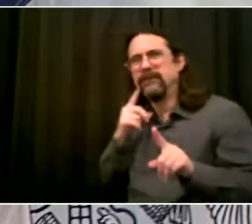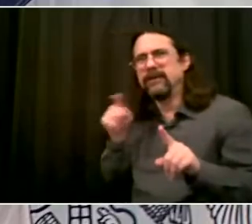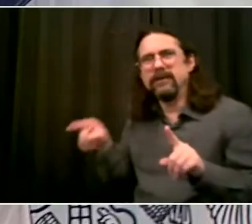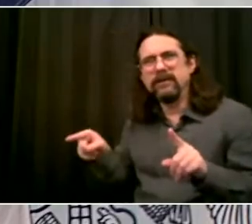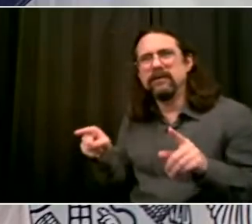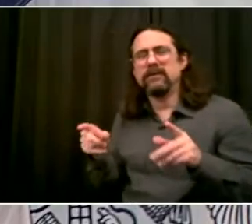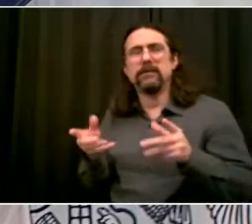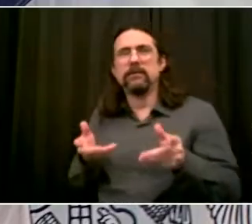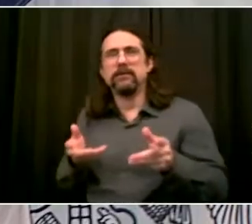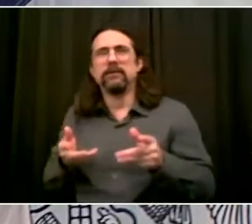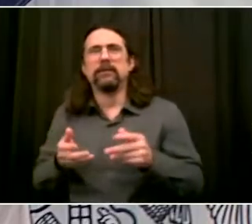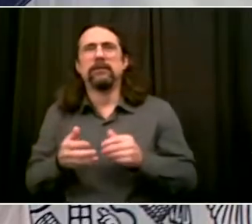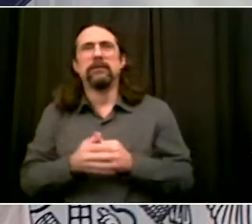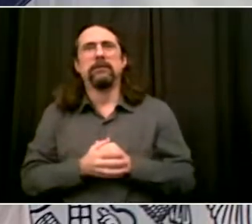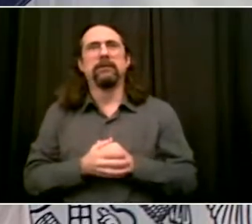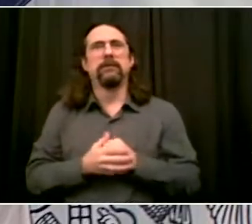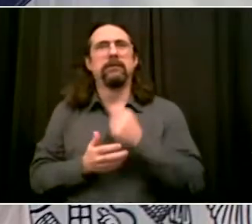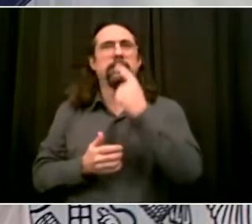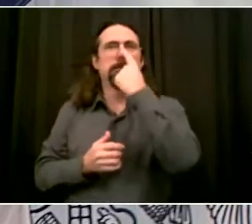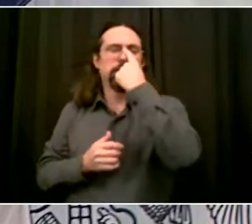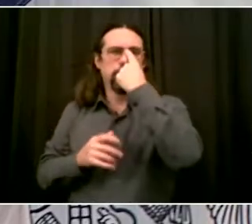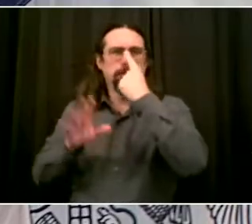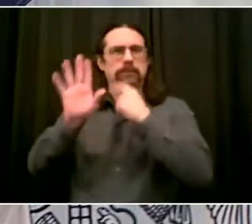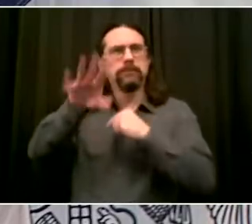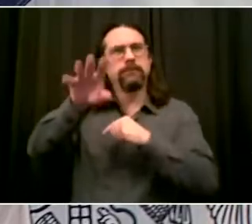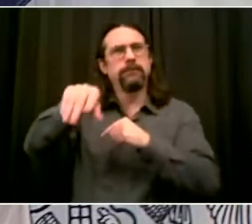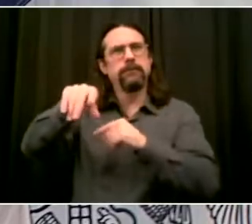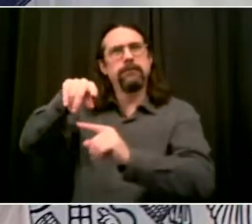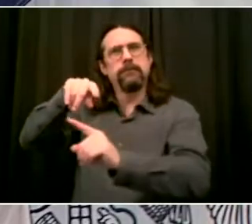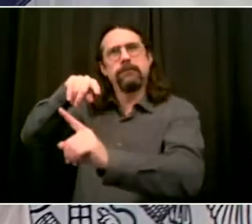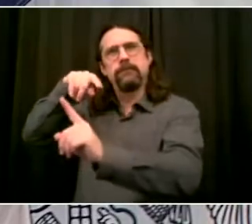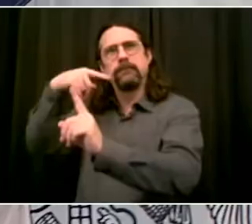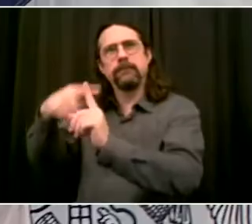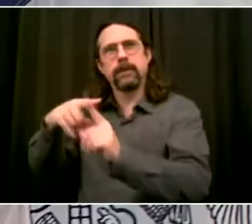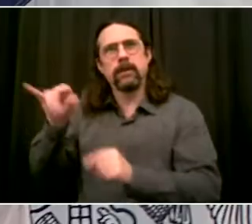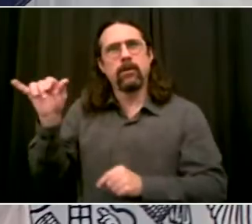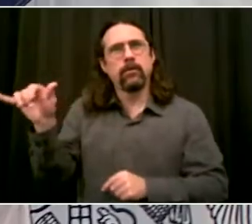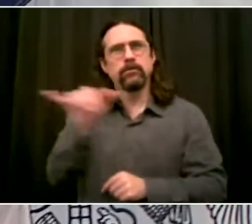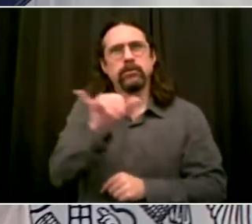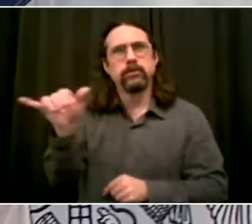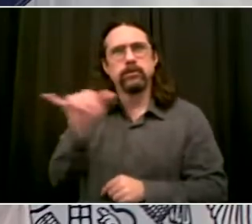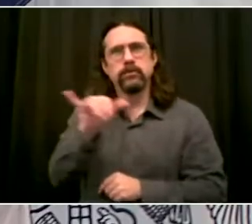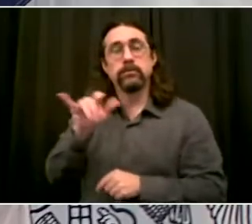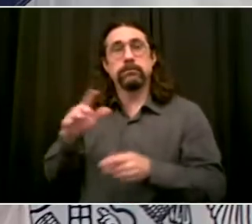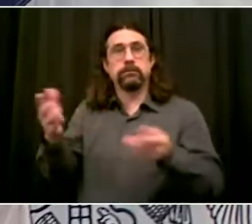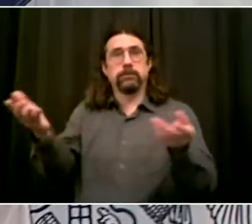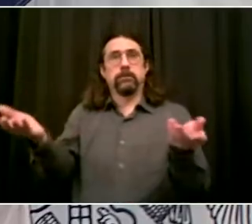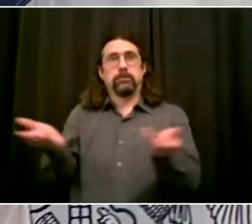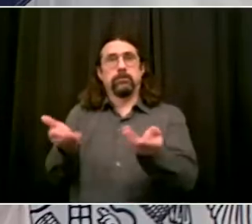CONSIDERABLE SCIENTIFIC BENCH IN NEW YORK AND NEW YORK CITY RELATED TO THE VAVACCINE.